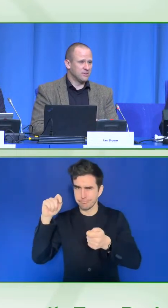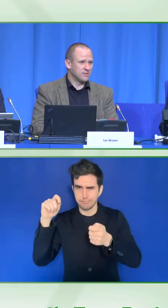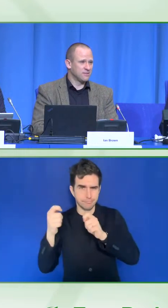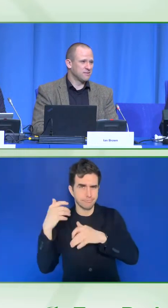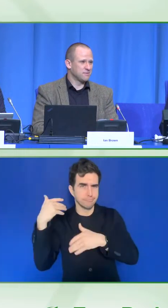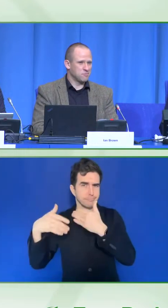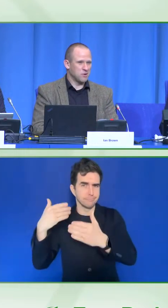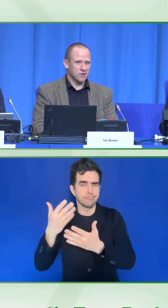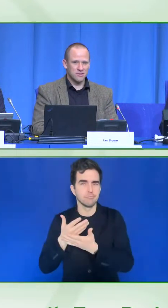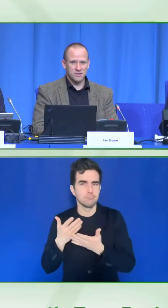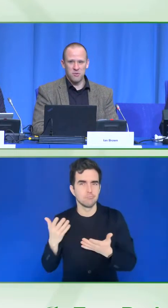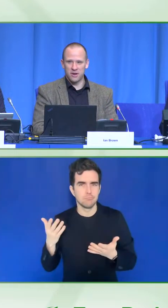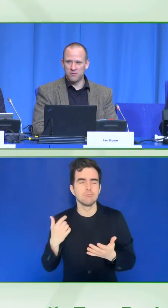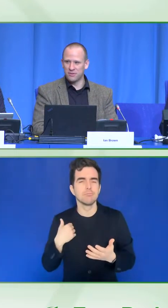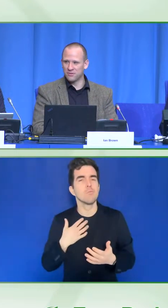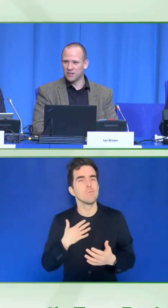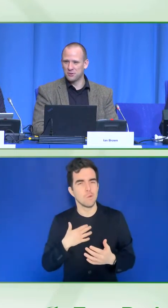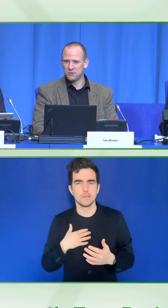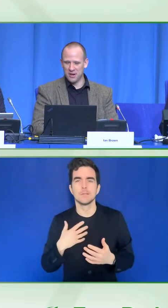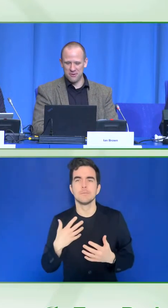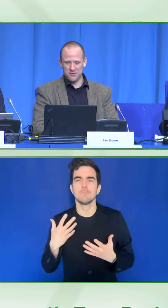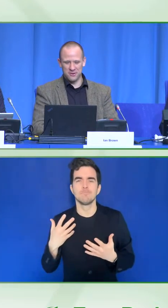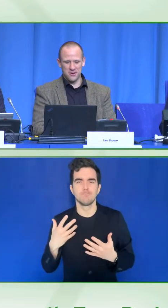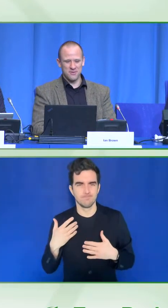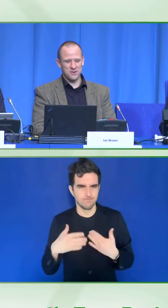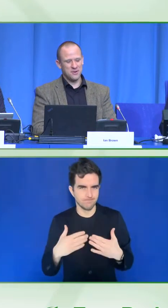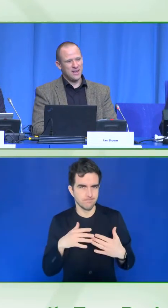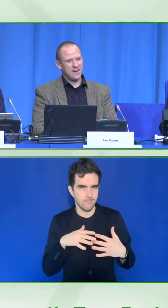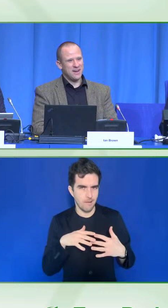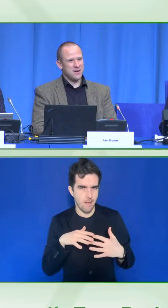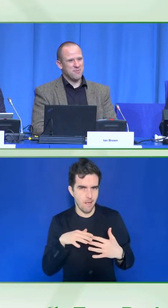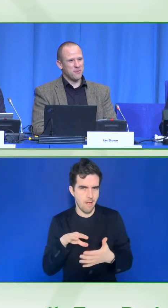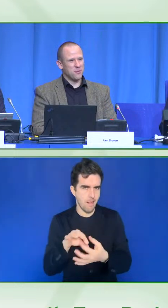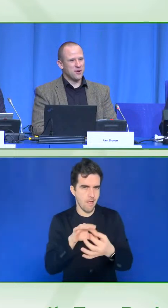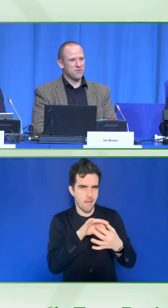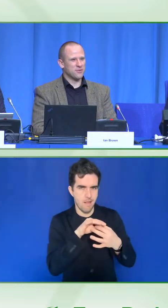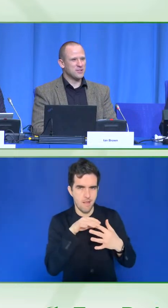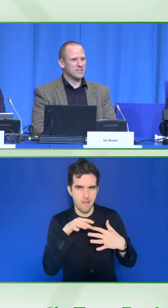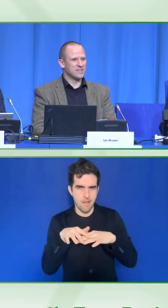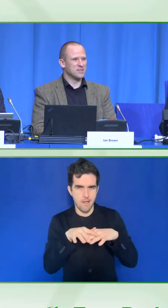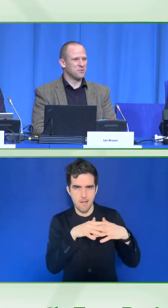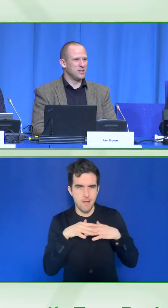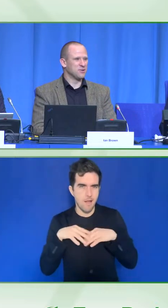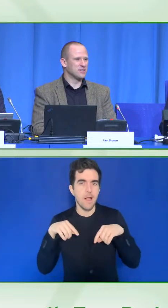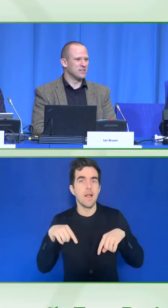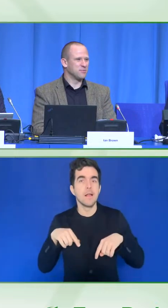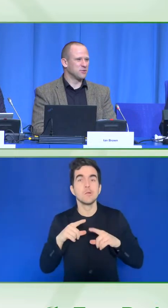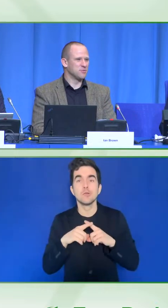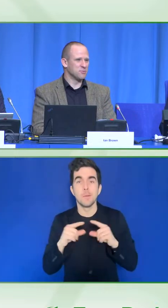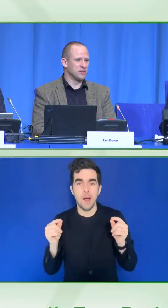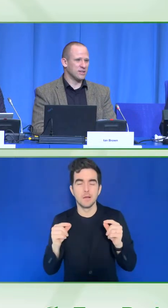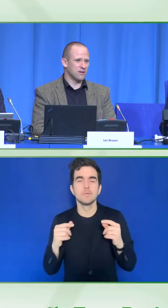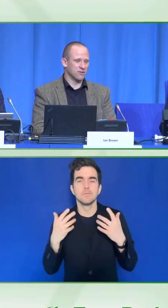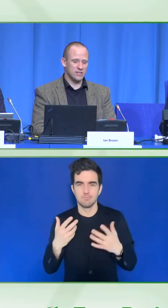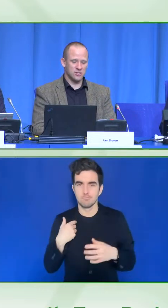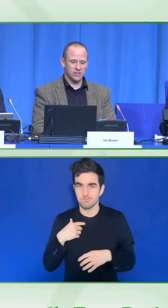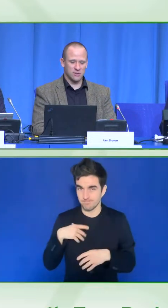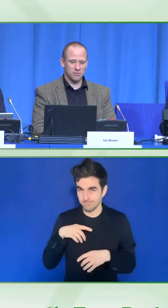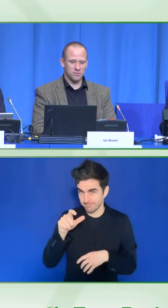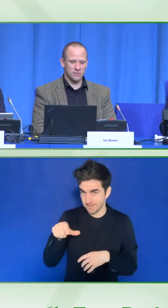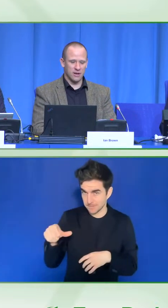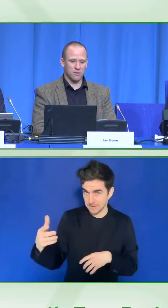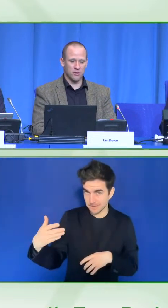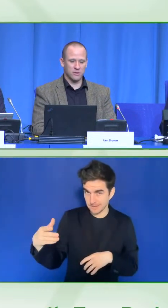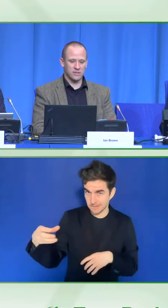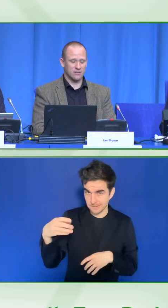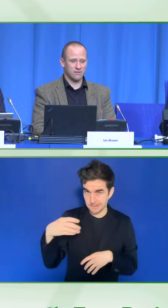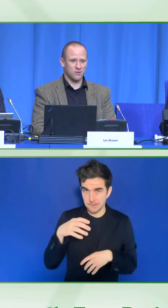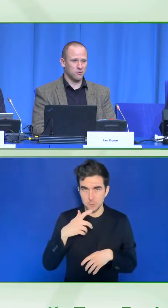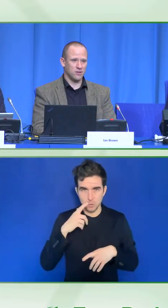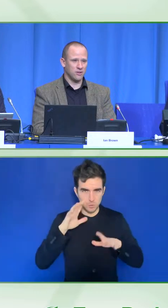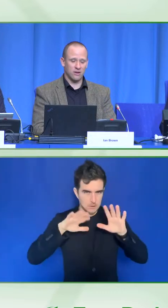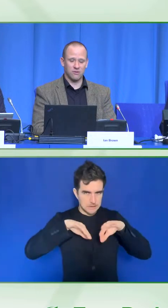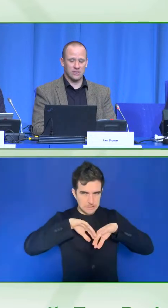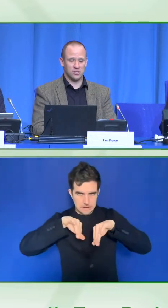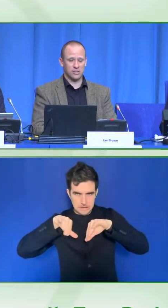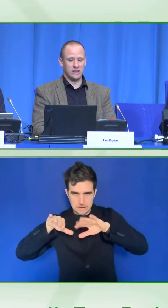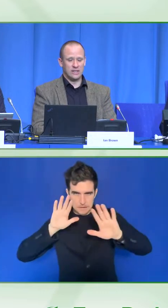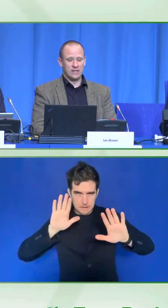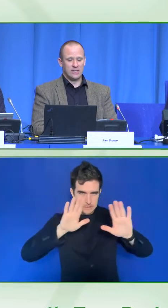they can attain the independence necessary to become equal members of society as those